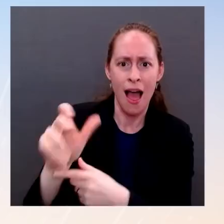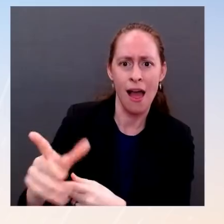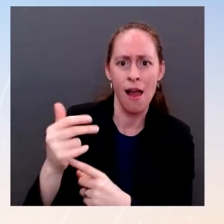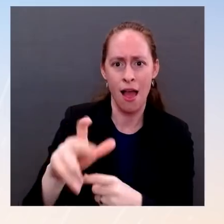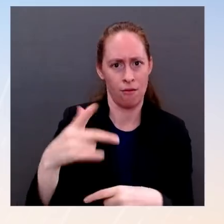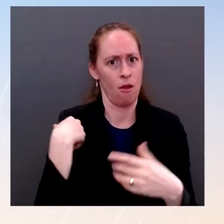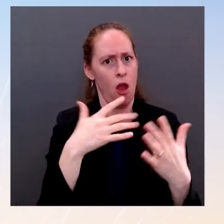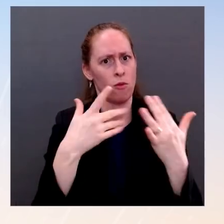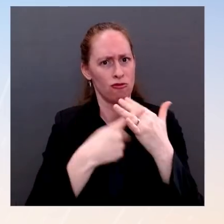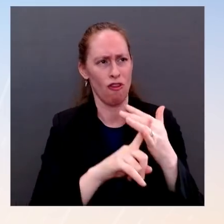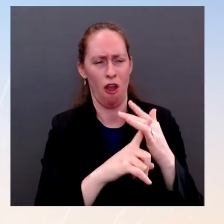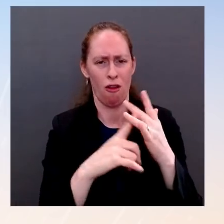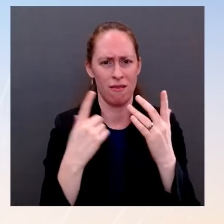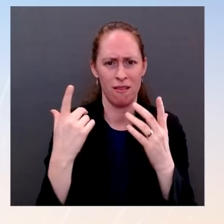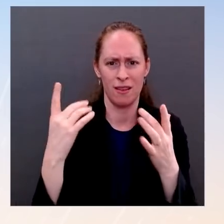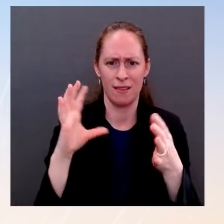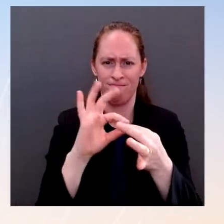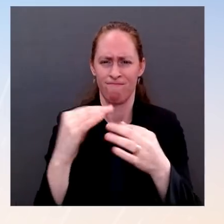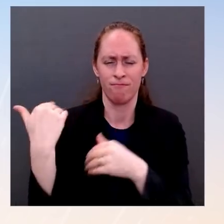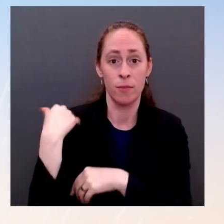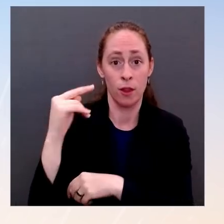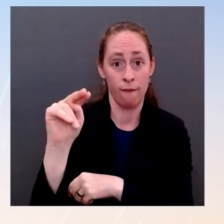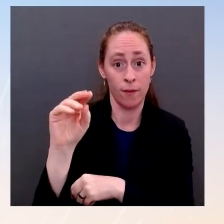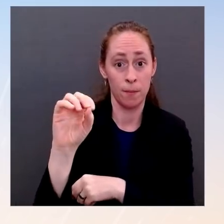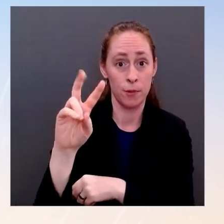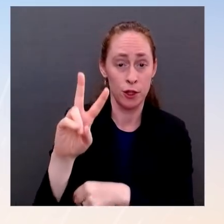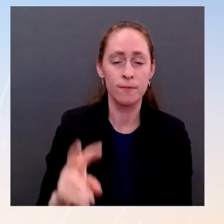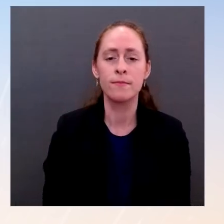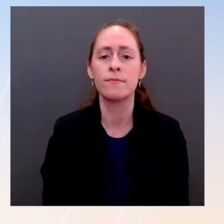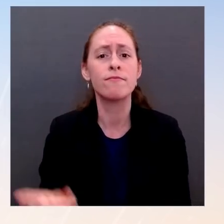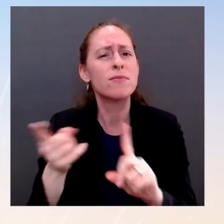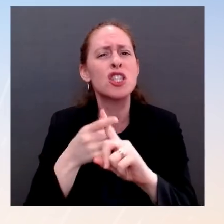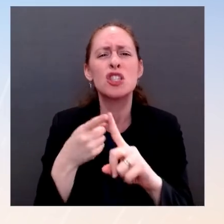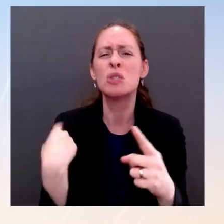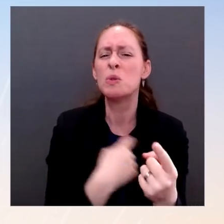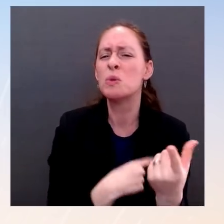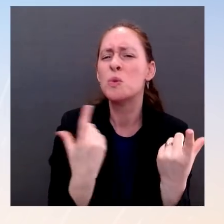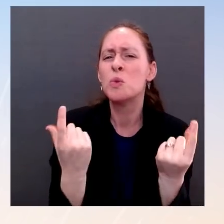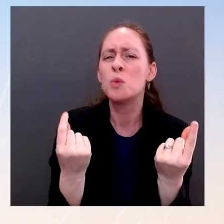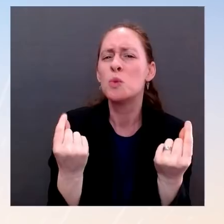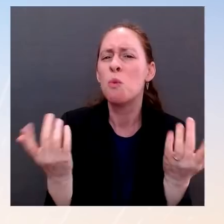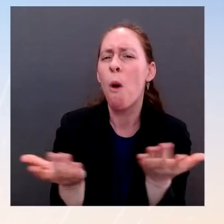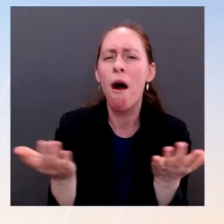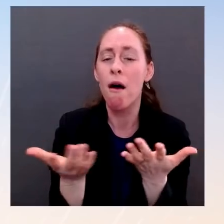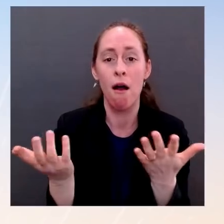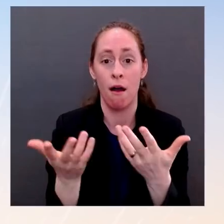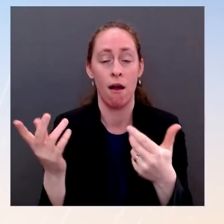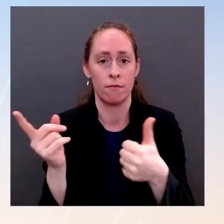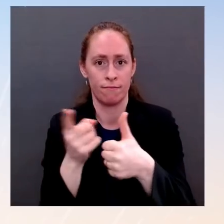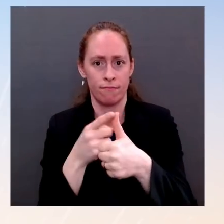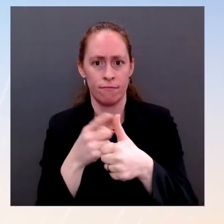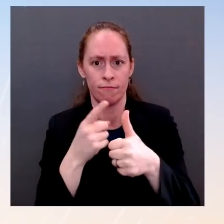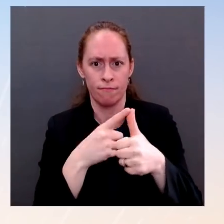to shore up our cyber defenses at home. Second, we've boosted our efforts providing support to Ukraine.